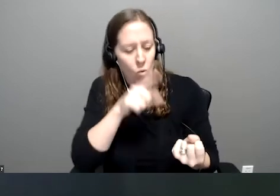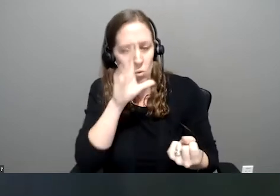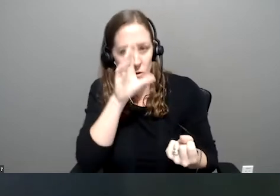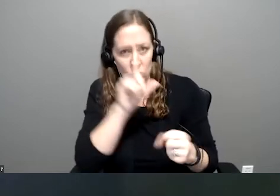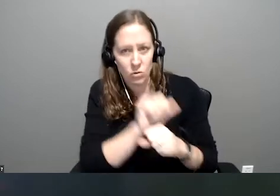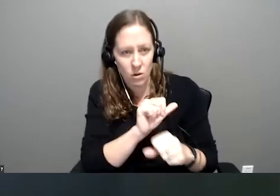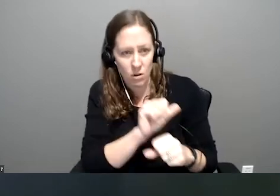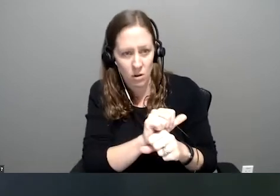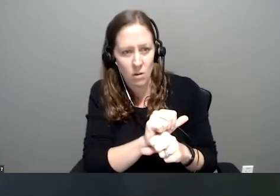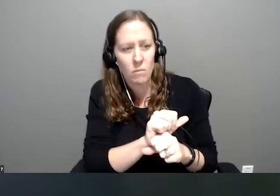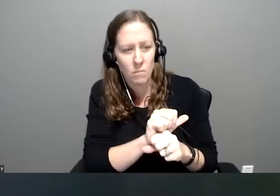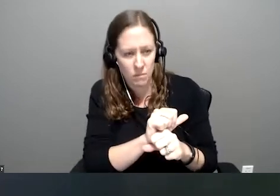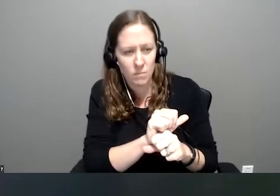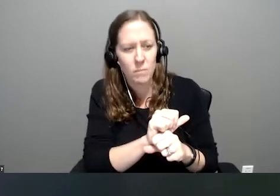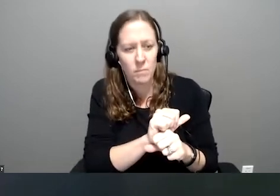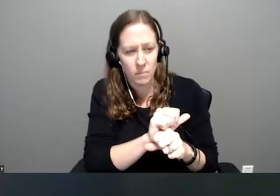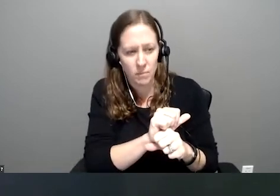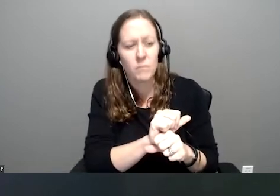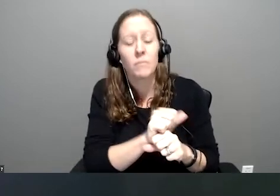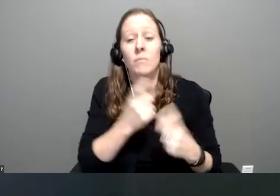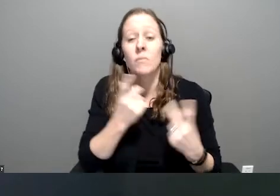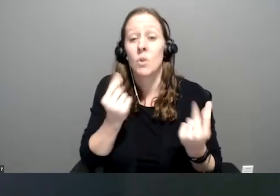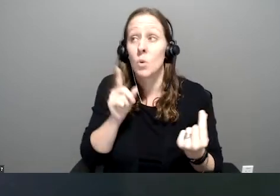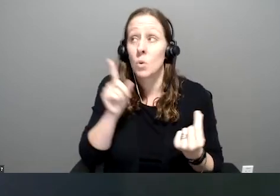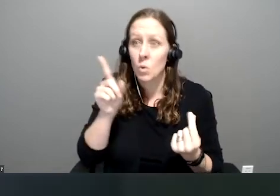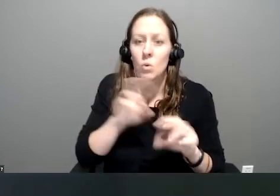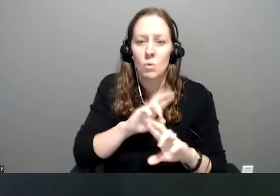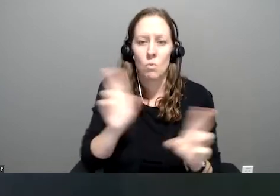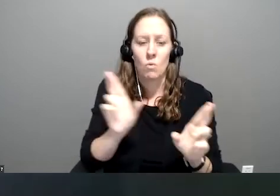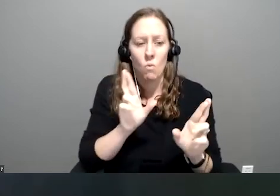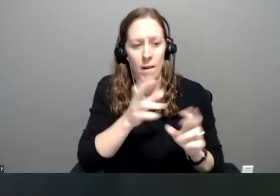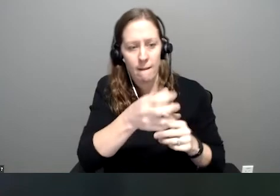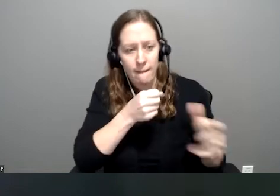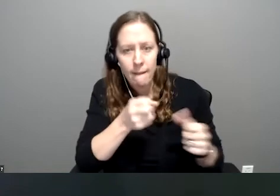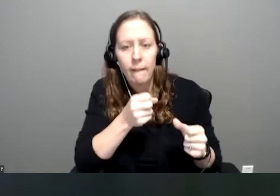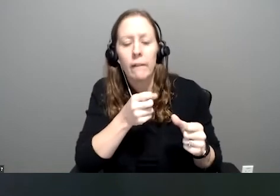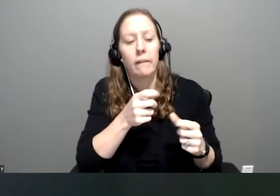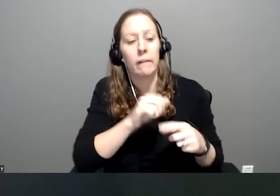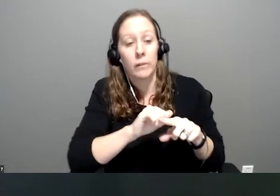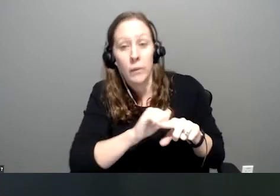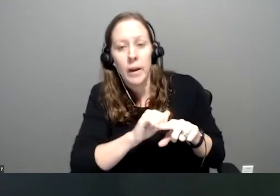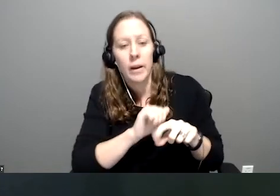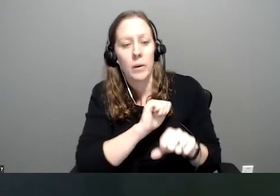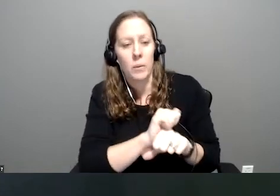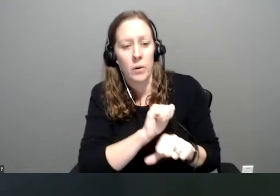hire and work with employees with disabilities. The goals of the workshops are to dispel